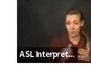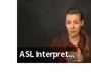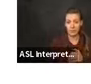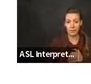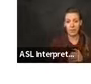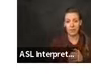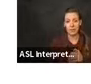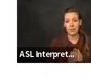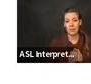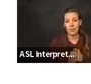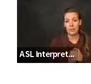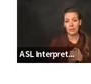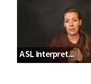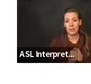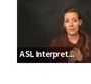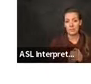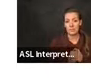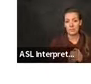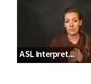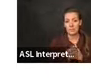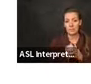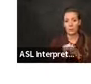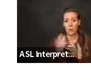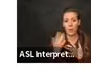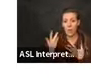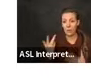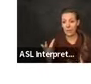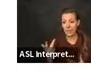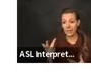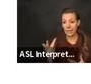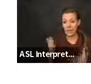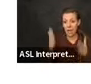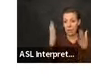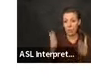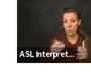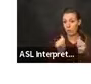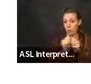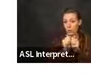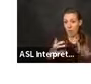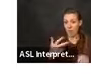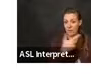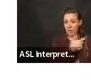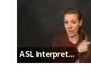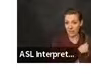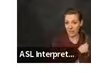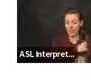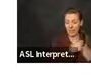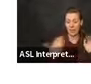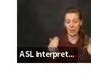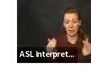how likely it is for unvaccinated people versus vaccinated people to become